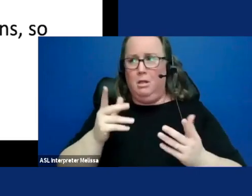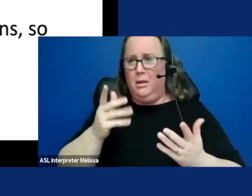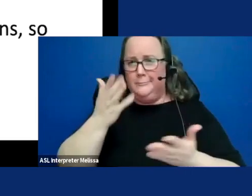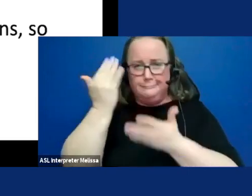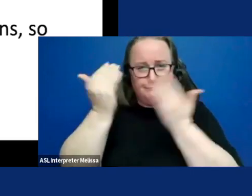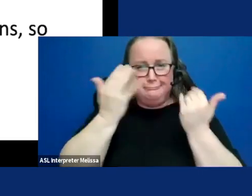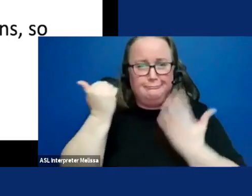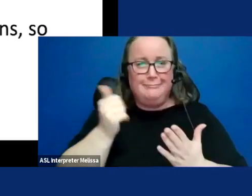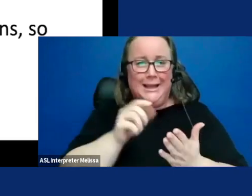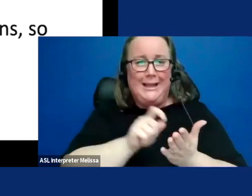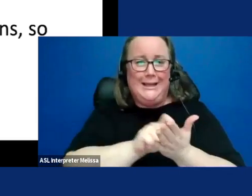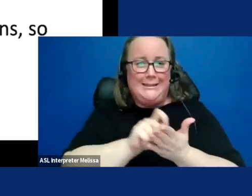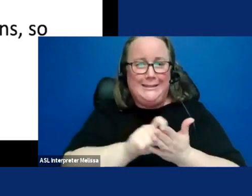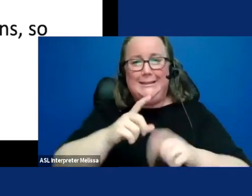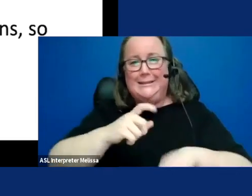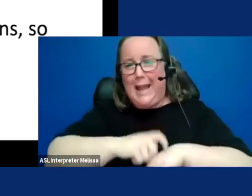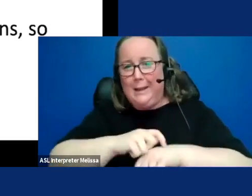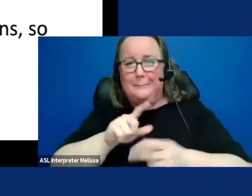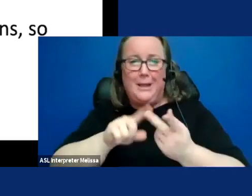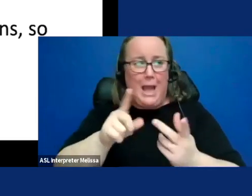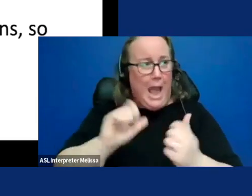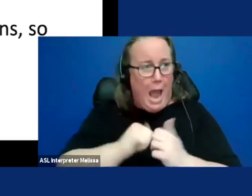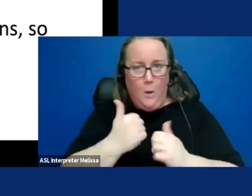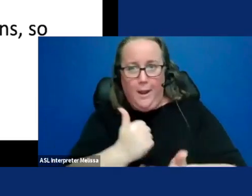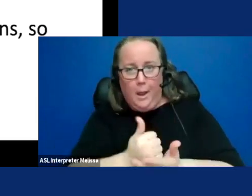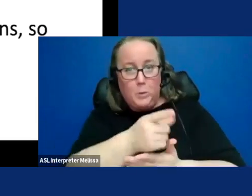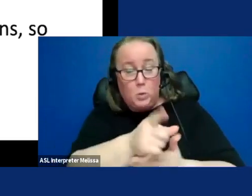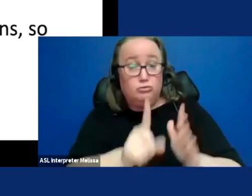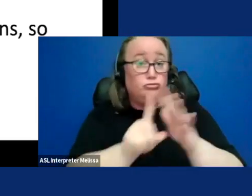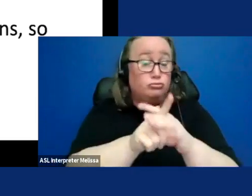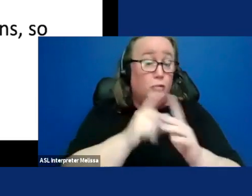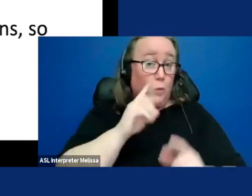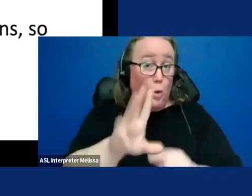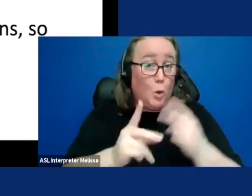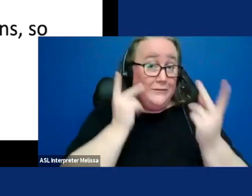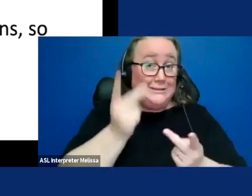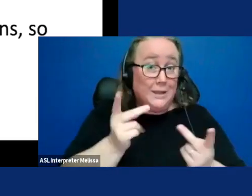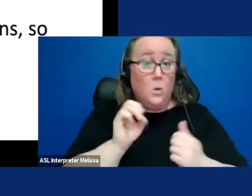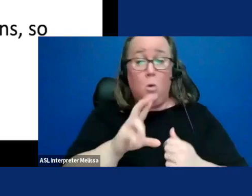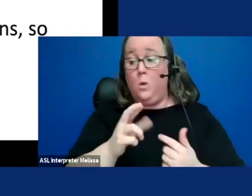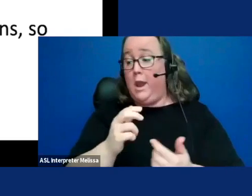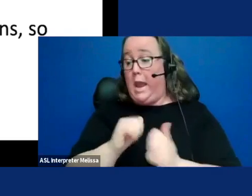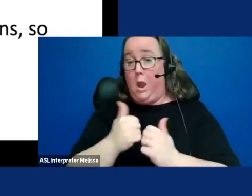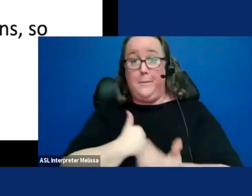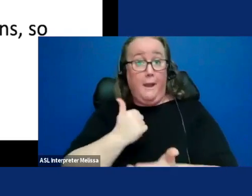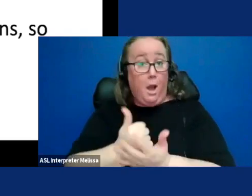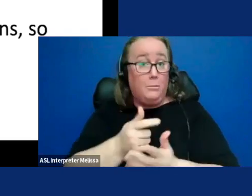Is there something that I can do to help you remember to show up to your visitation, to show up to your meeting, like a text reminder or having